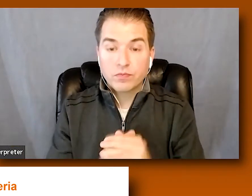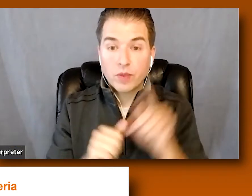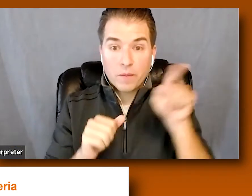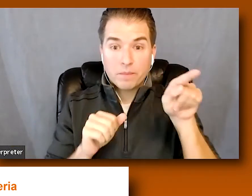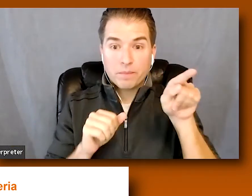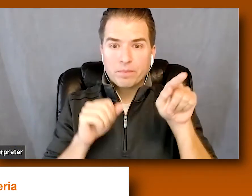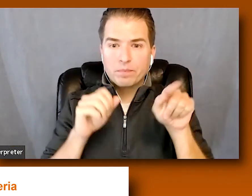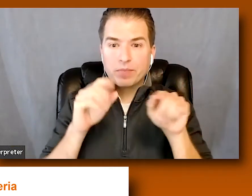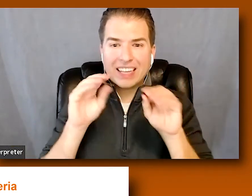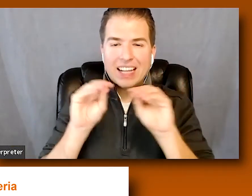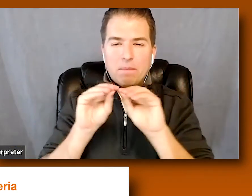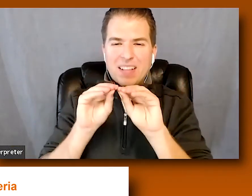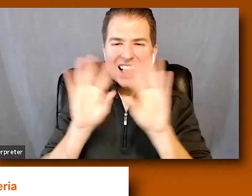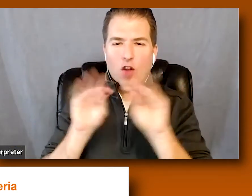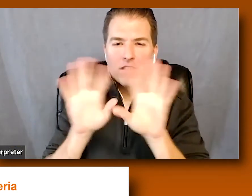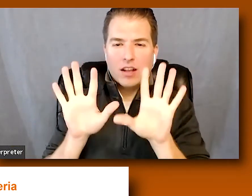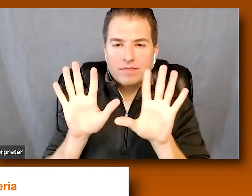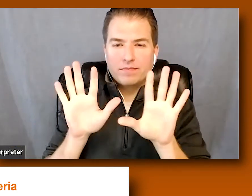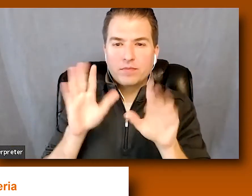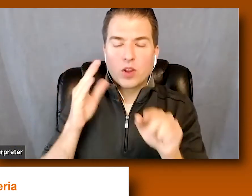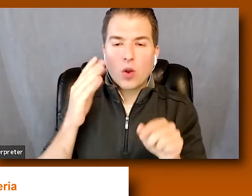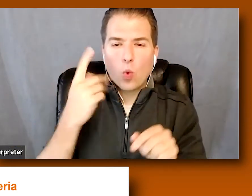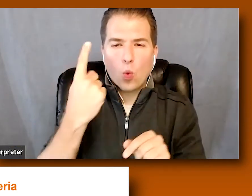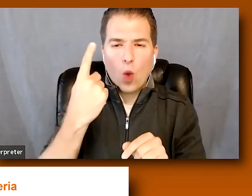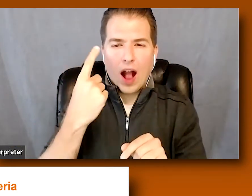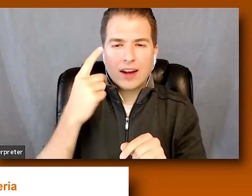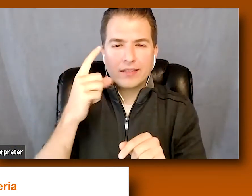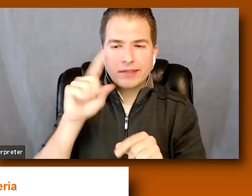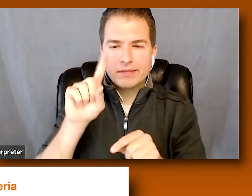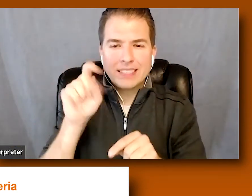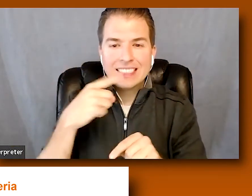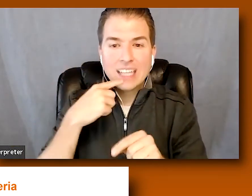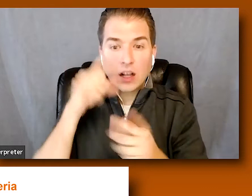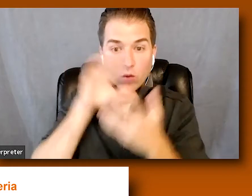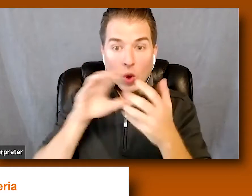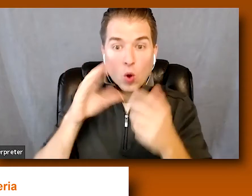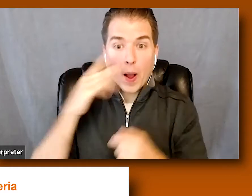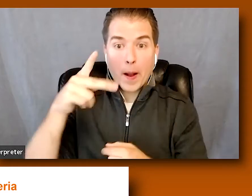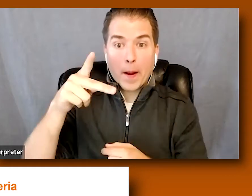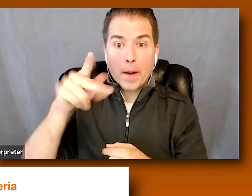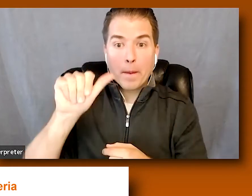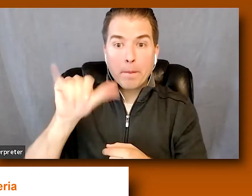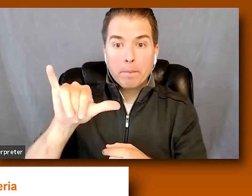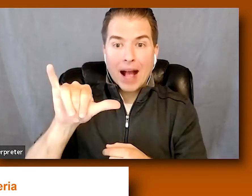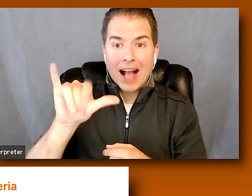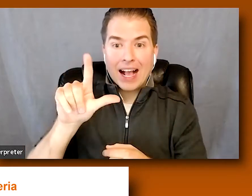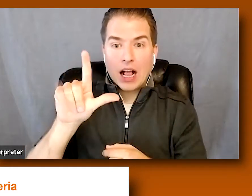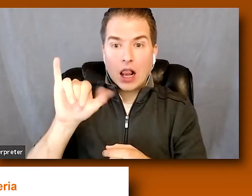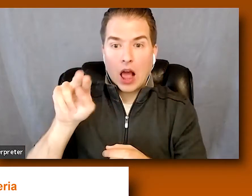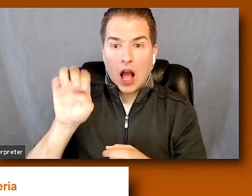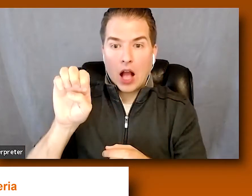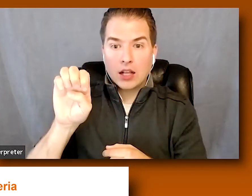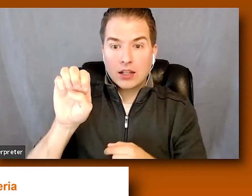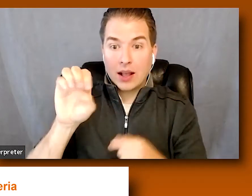I'm sorry, just wanted to clarify what I mentioned-- pay line, in case there was some confusion. It's your actual-- the score at which